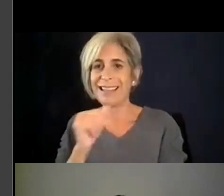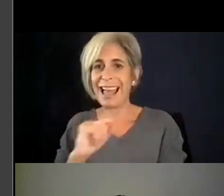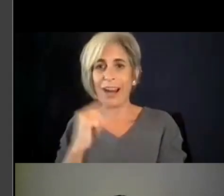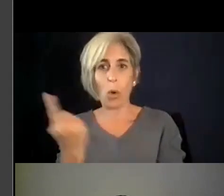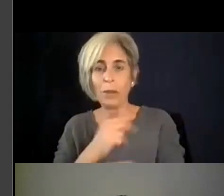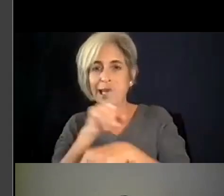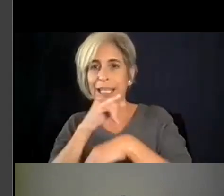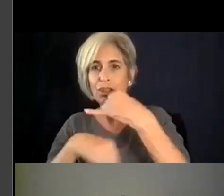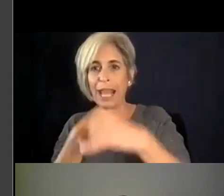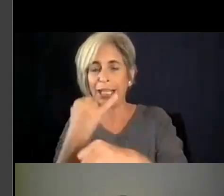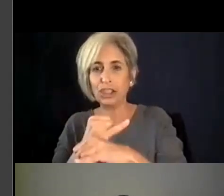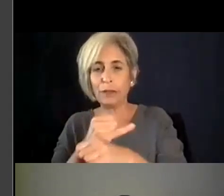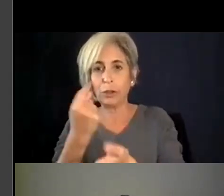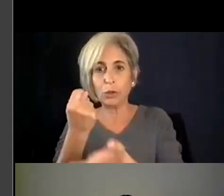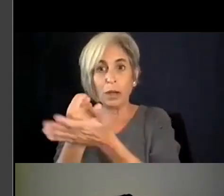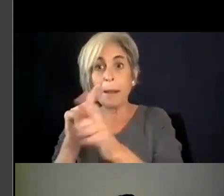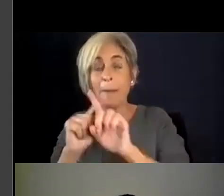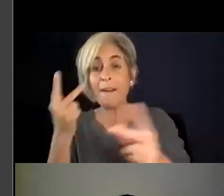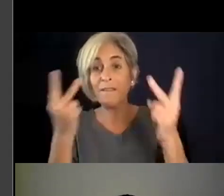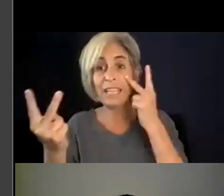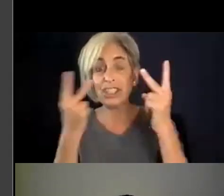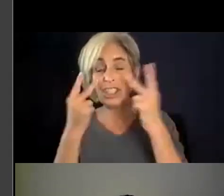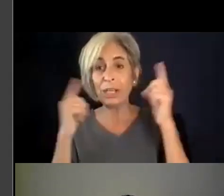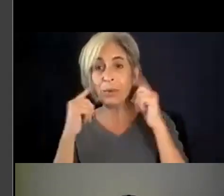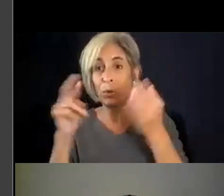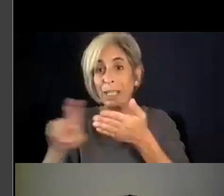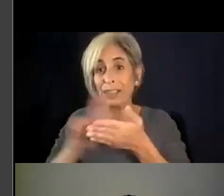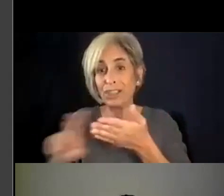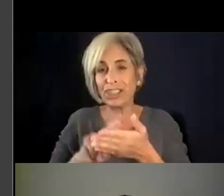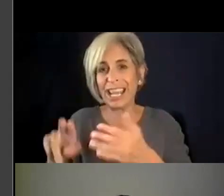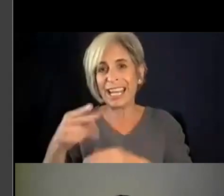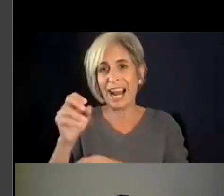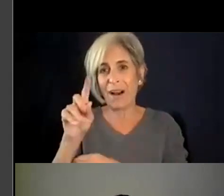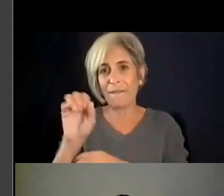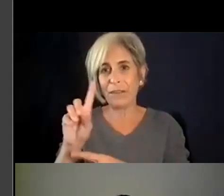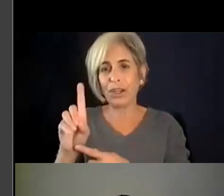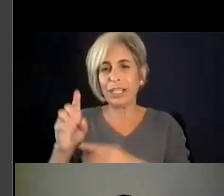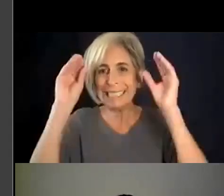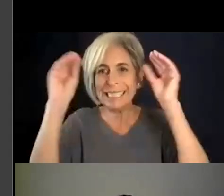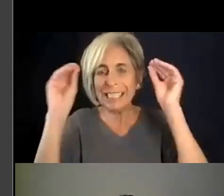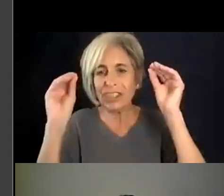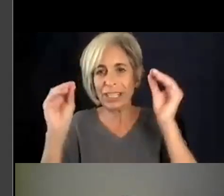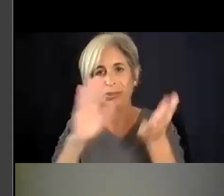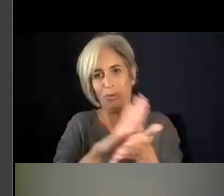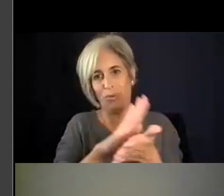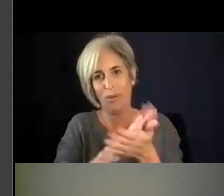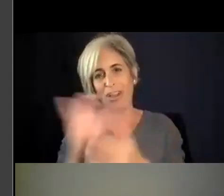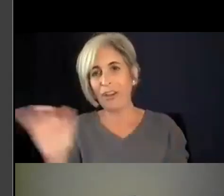it's the world's largest vision and hearing research center and a Harvard medical school teaching hospital. It was here, kind of right where that